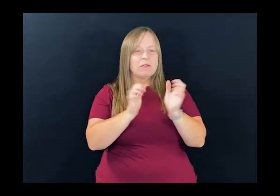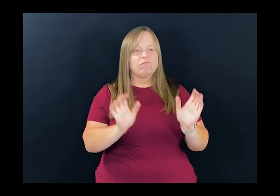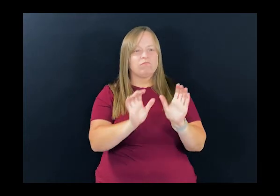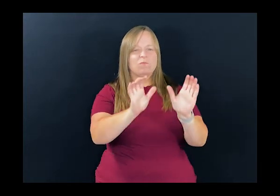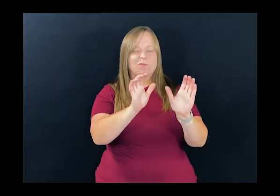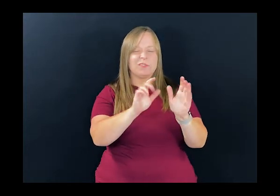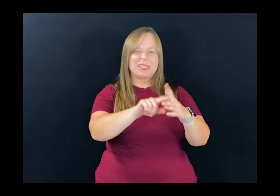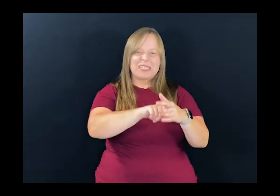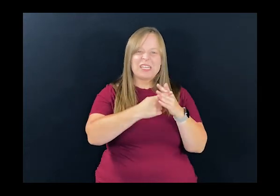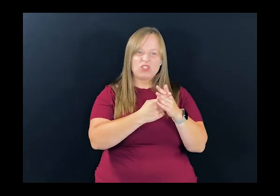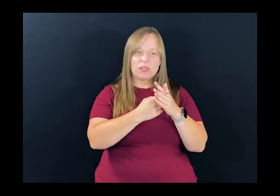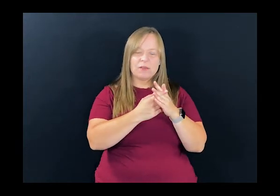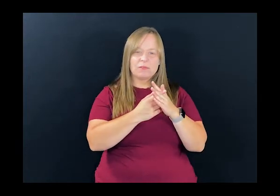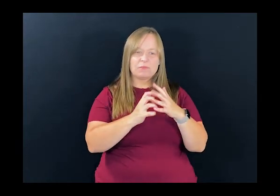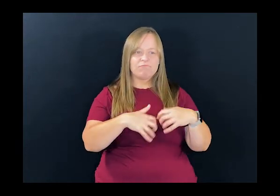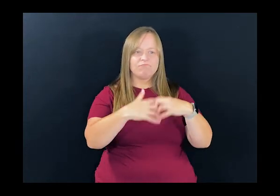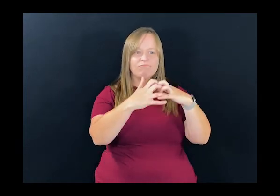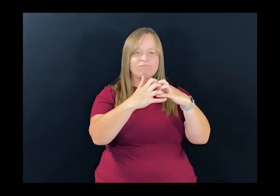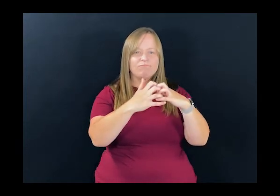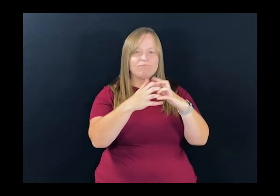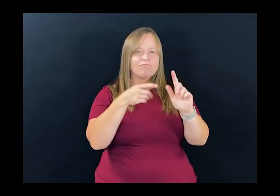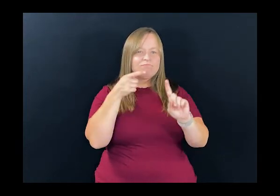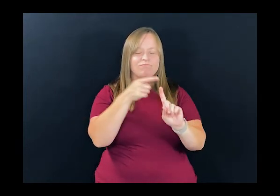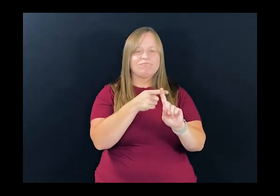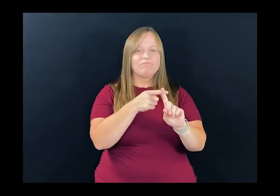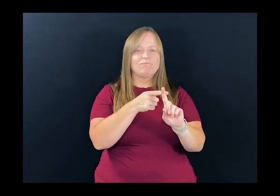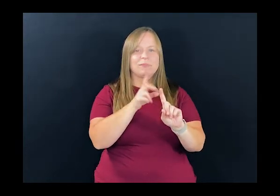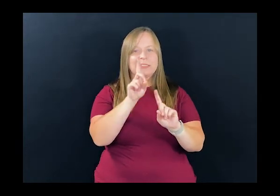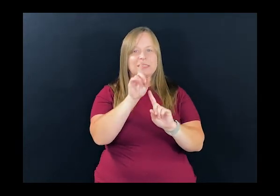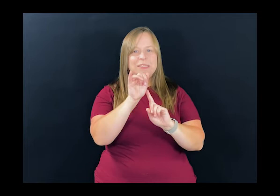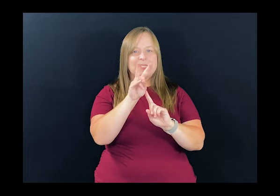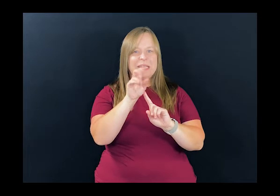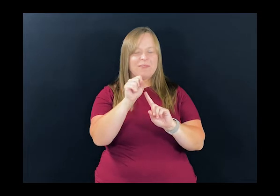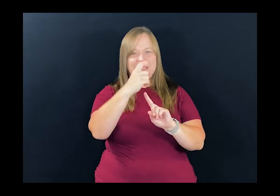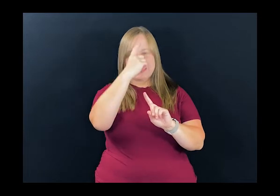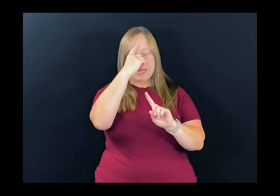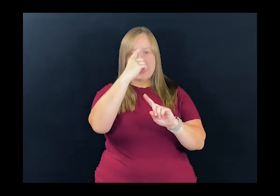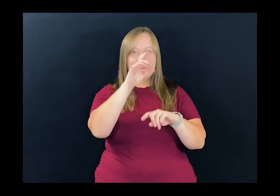for initiatives based on the diva state of mind initiative,